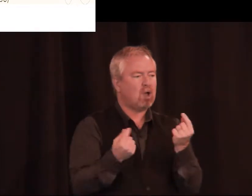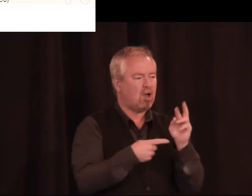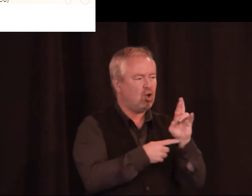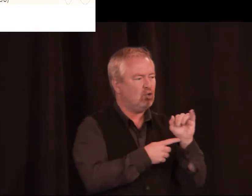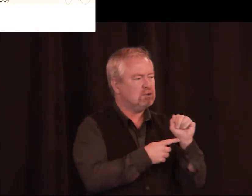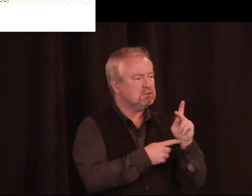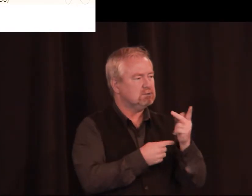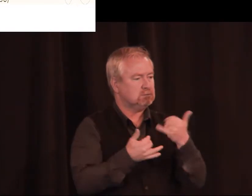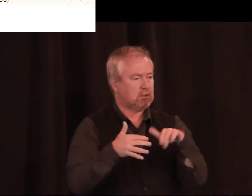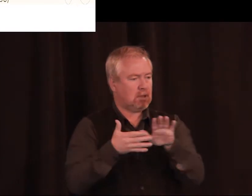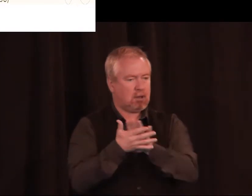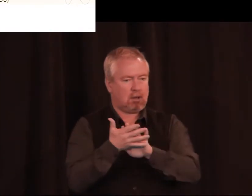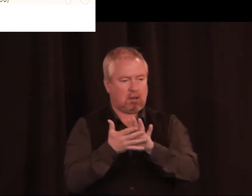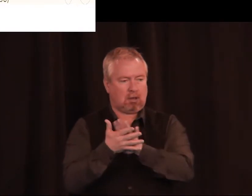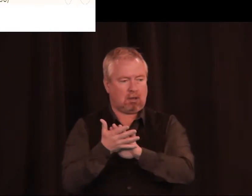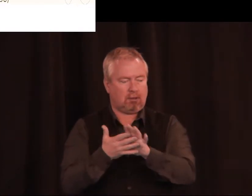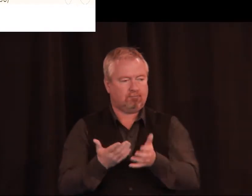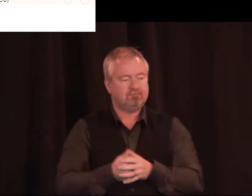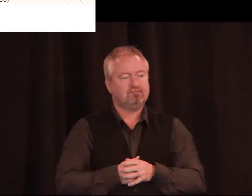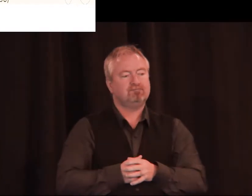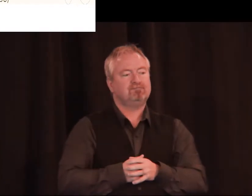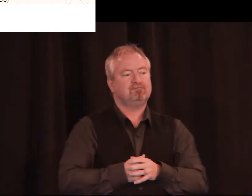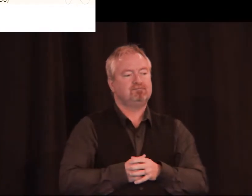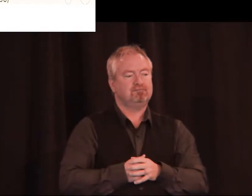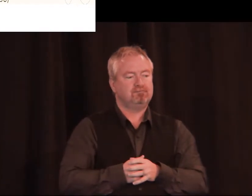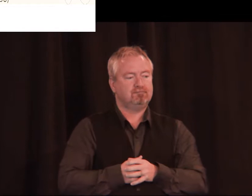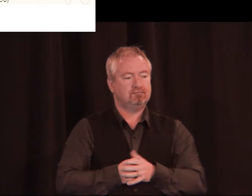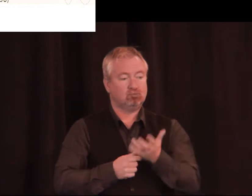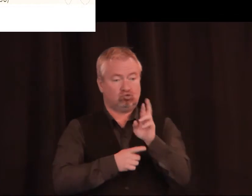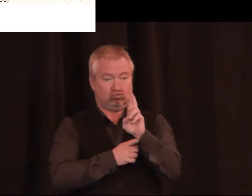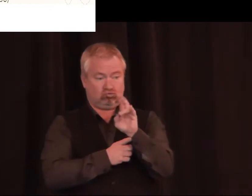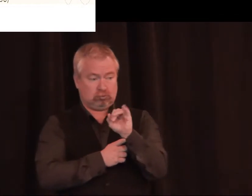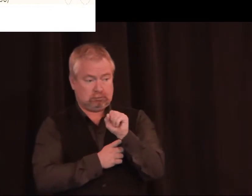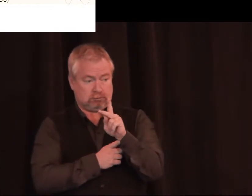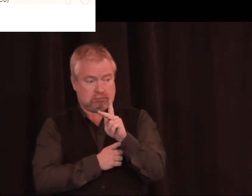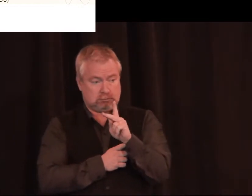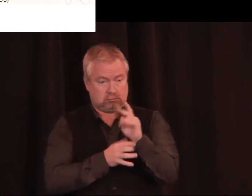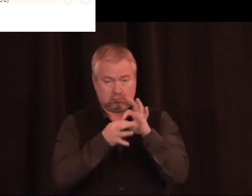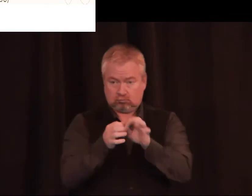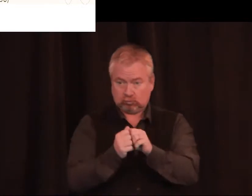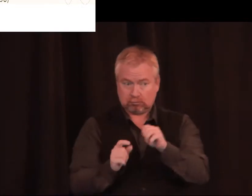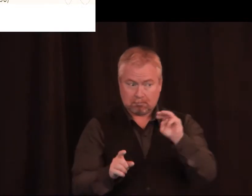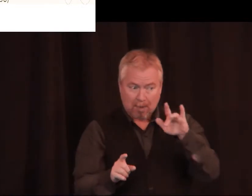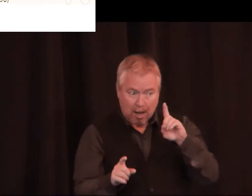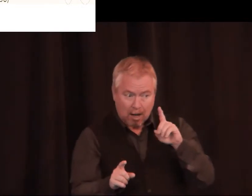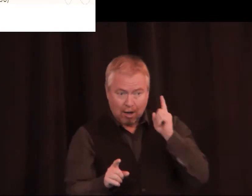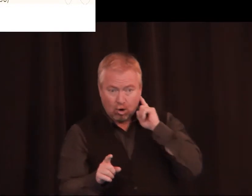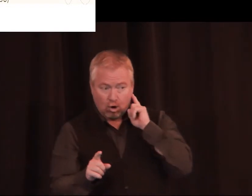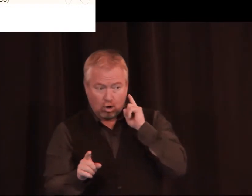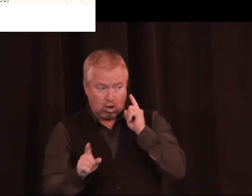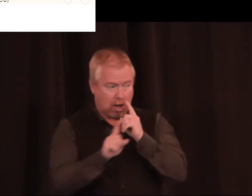how much is there a risk for having a mild to severe hearing loss?